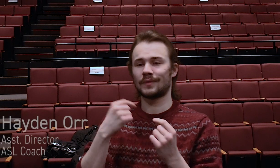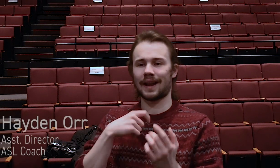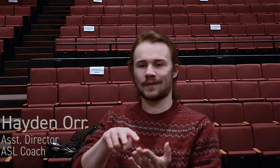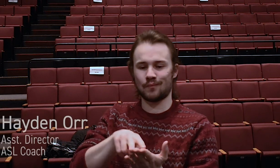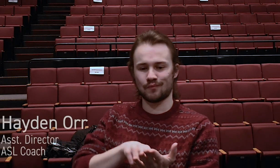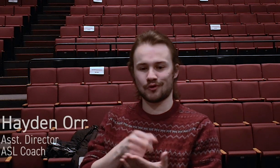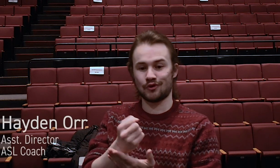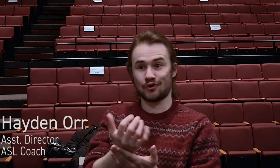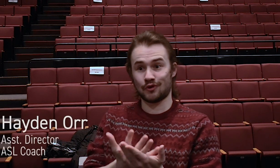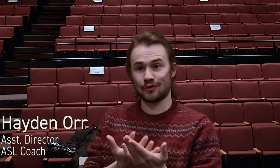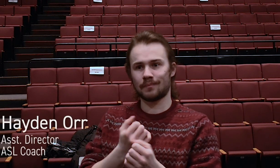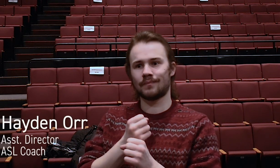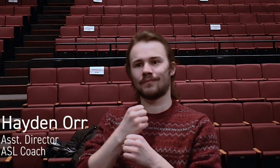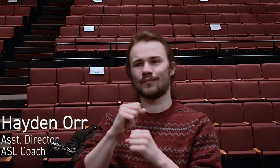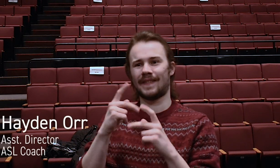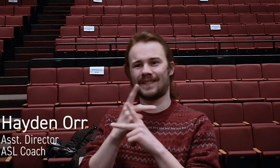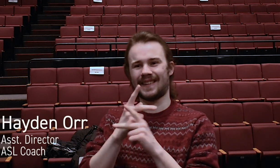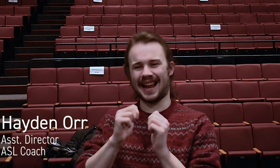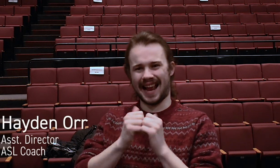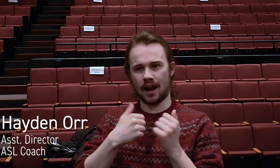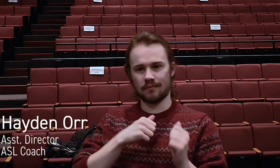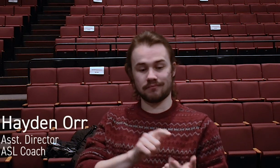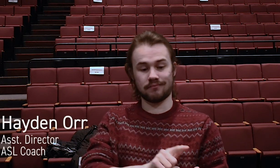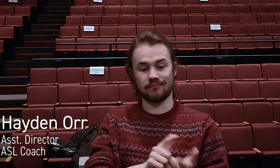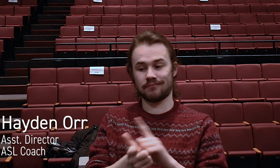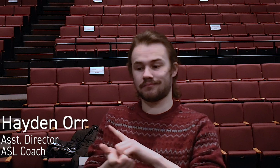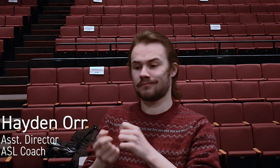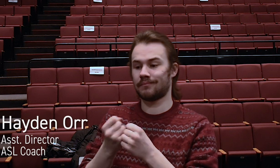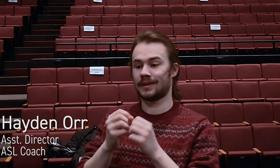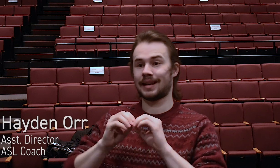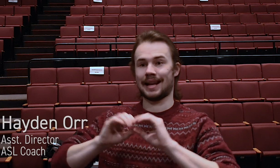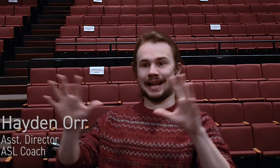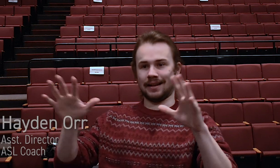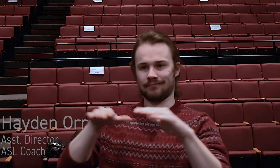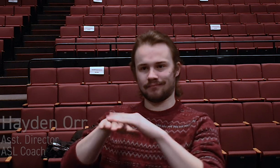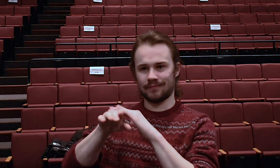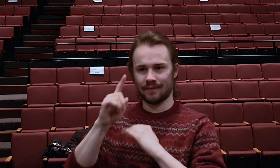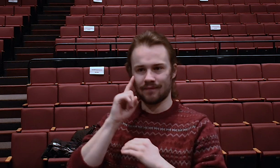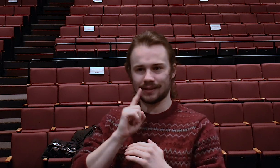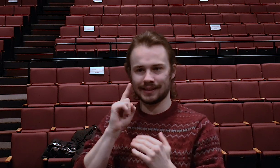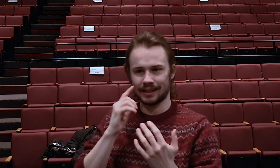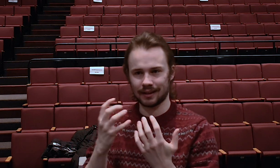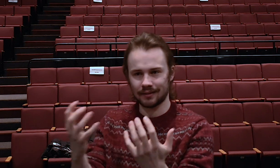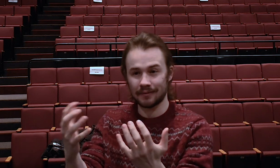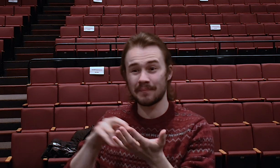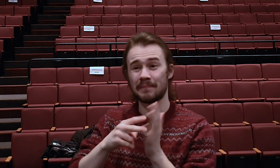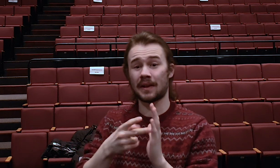My responsibility is to read the script, and then figure out how to translate the script clearly